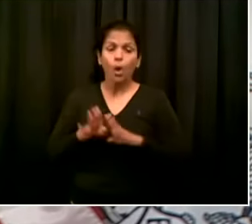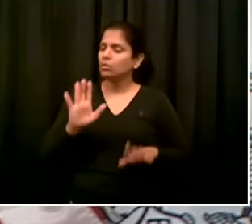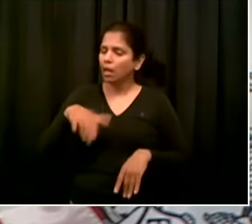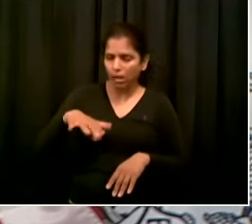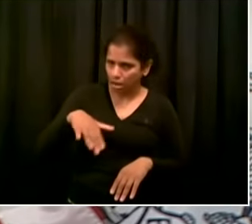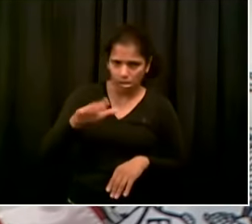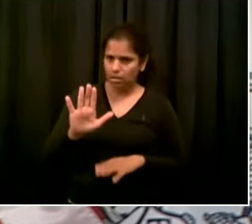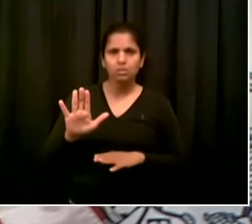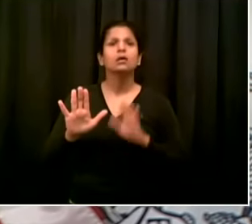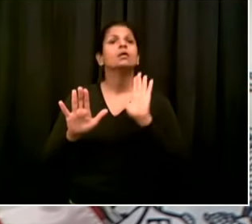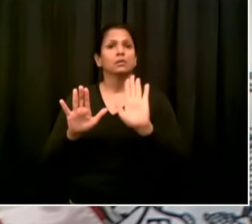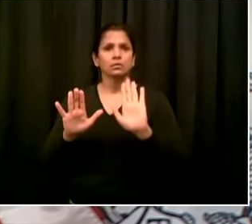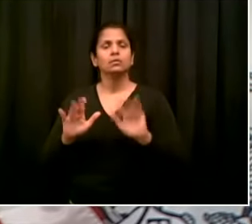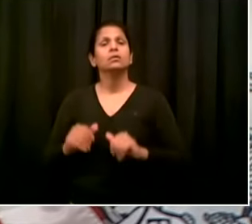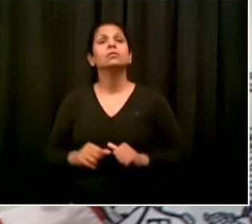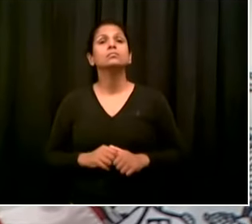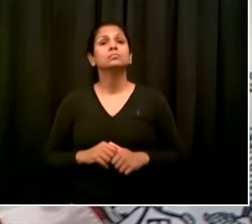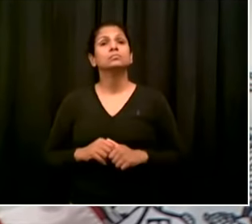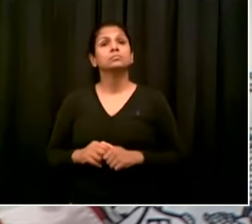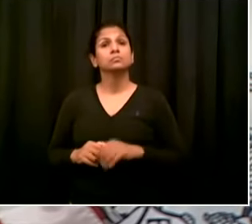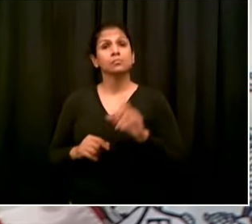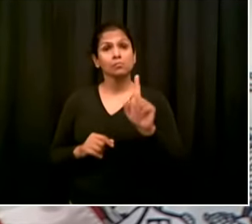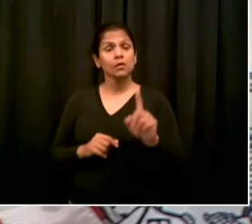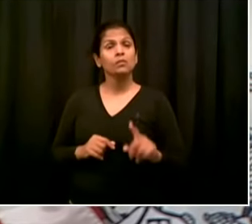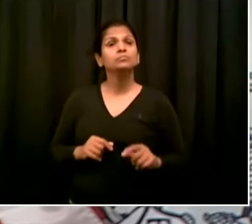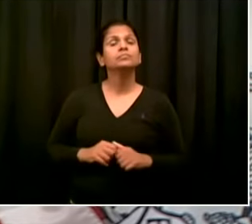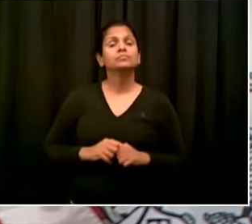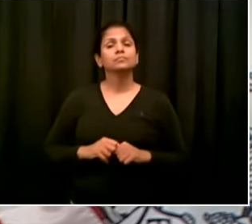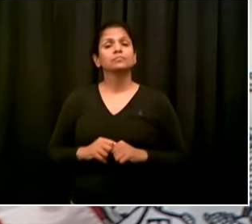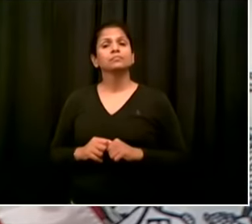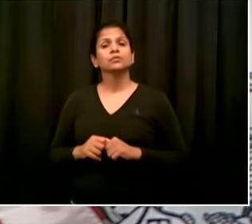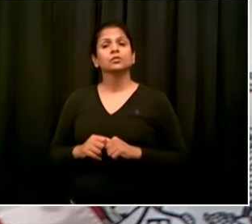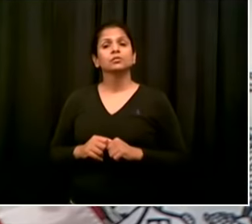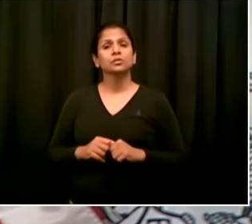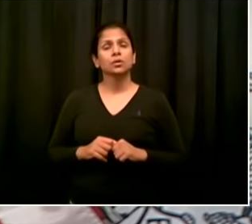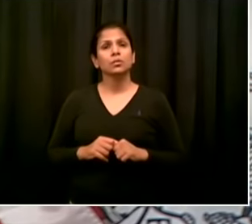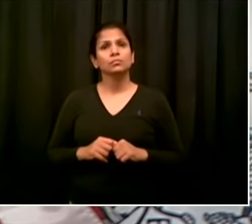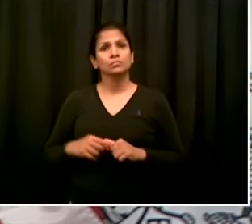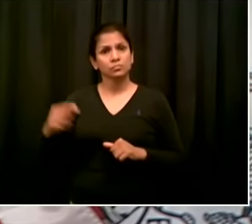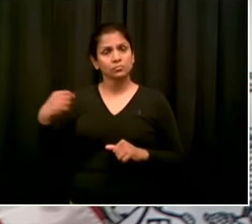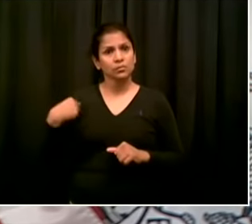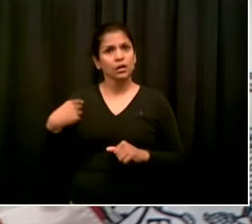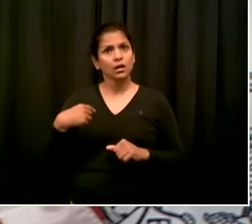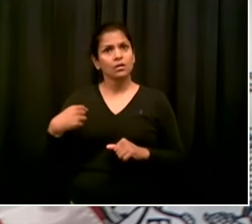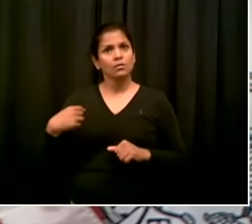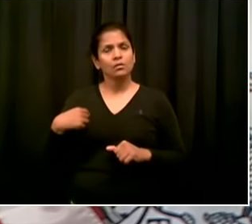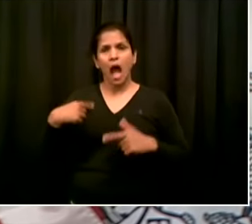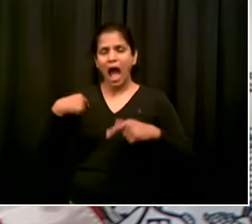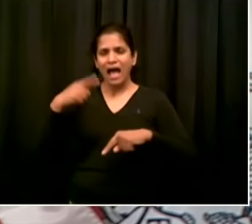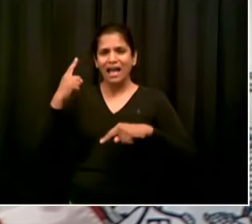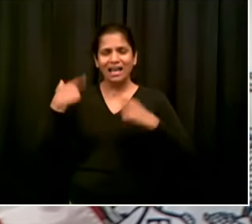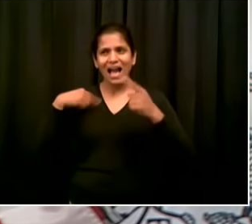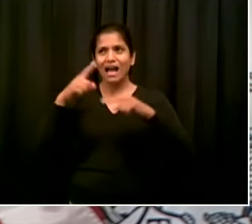SEE A SPIKE. IT HAS ALWAYS BEEN A CITY WIDE MEASURE. I WANT TO TASTE THAT CLEARLY